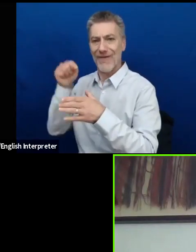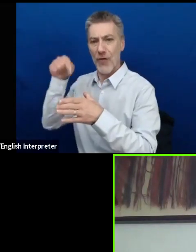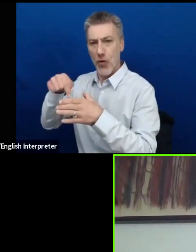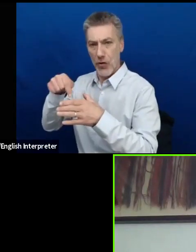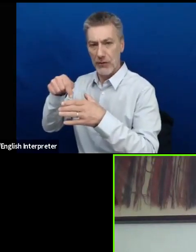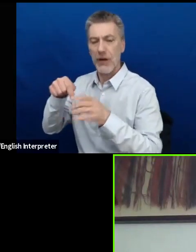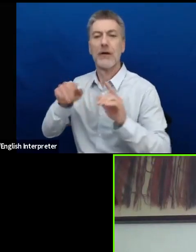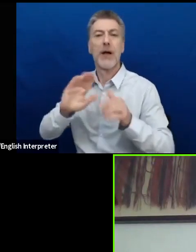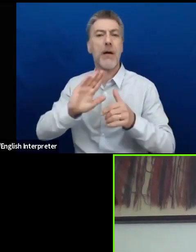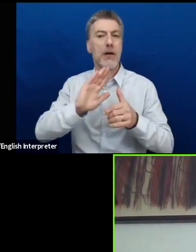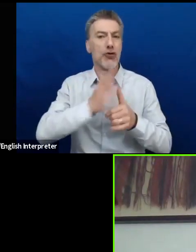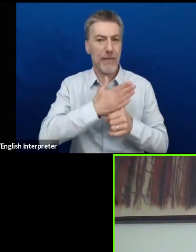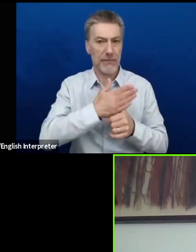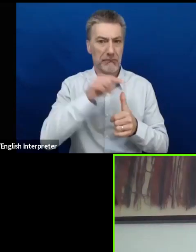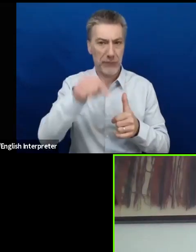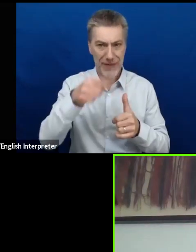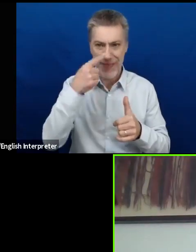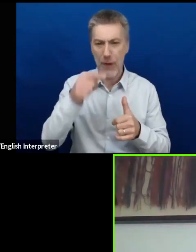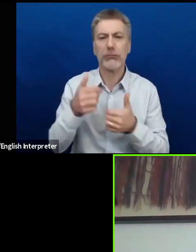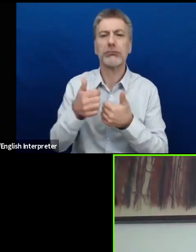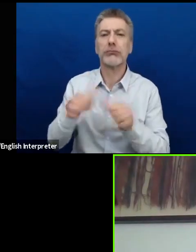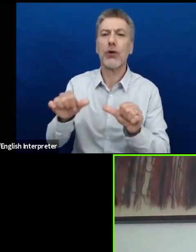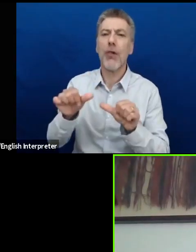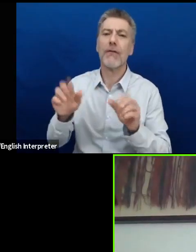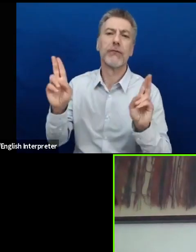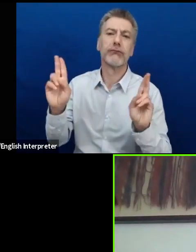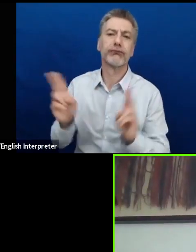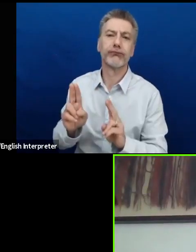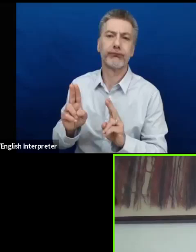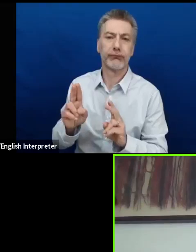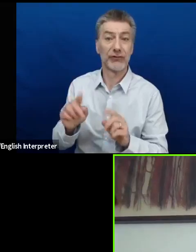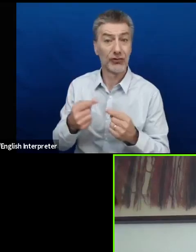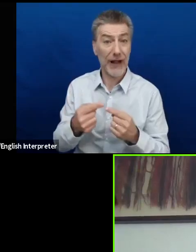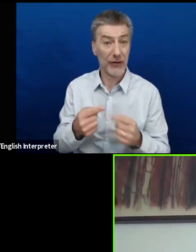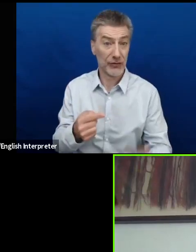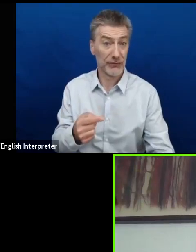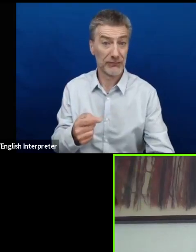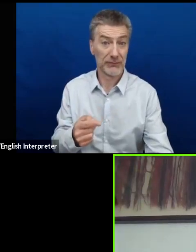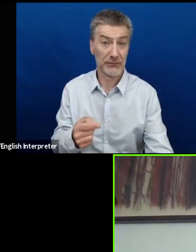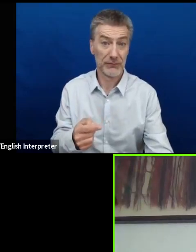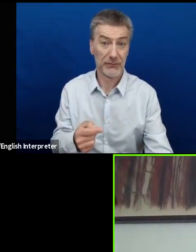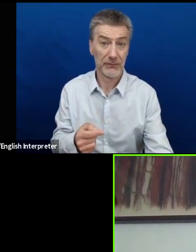challenges. Rather than going back in history if we can see humans